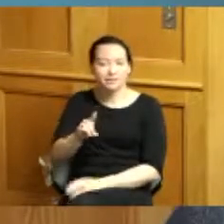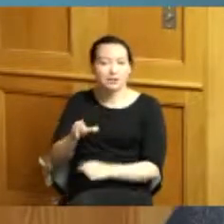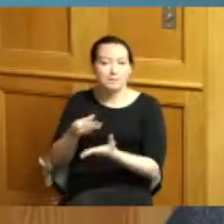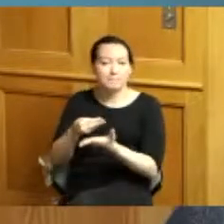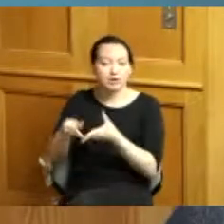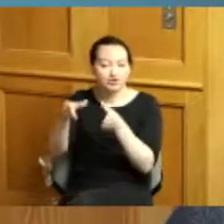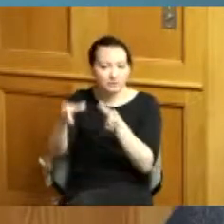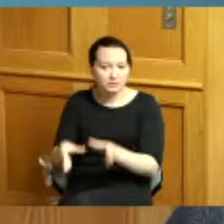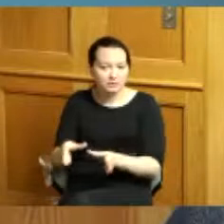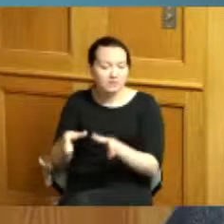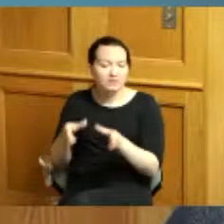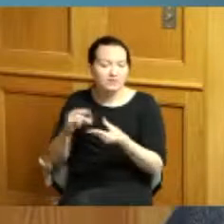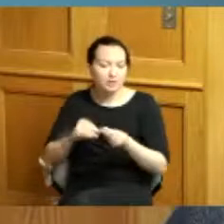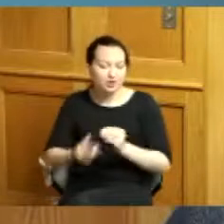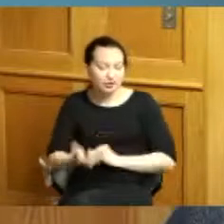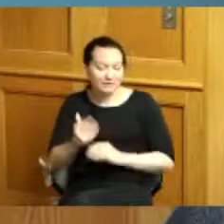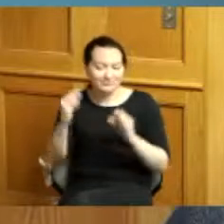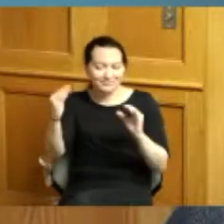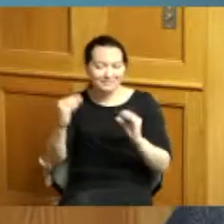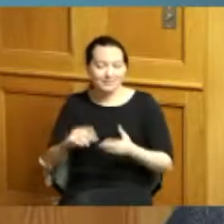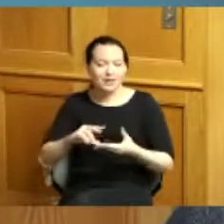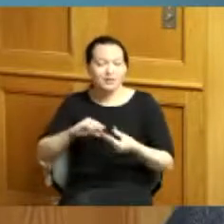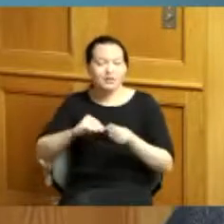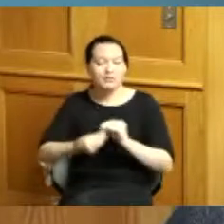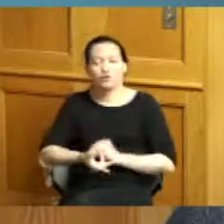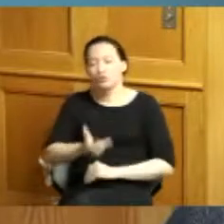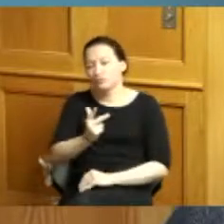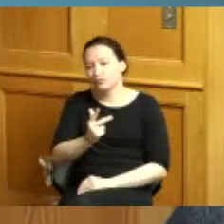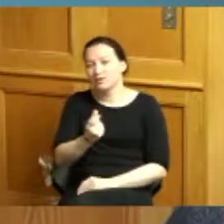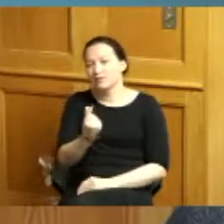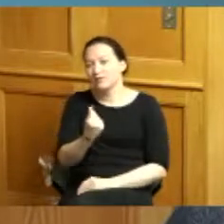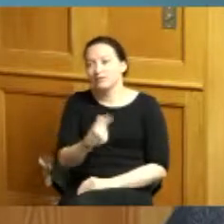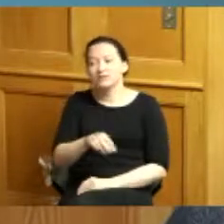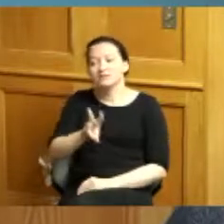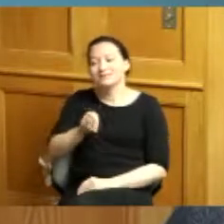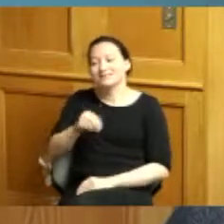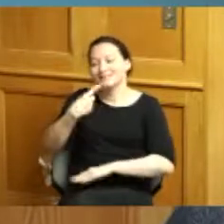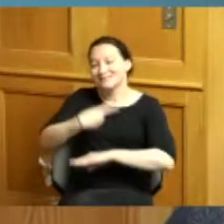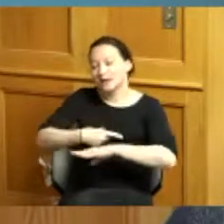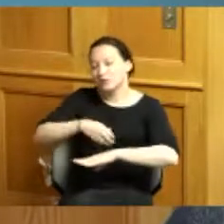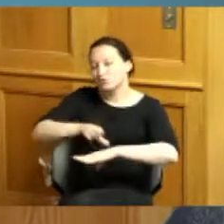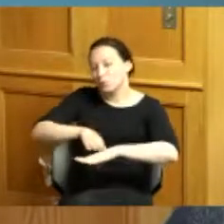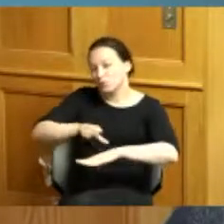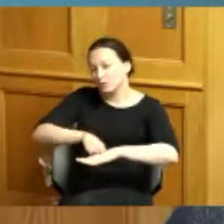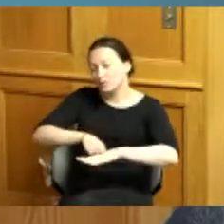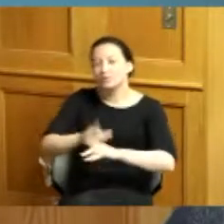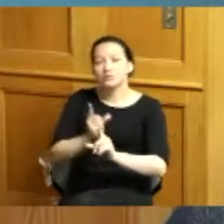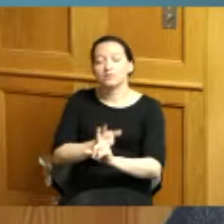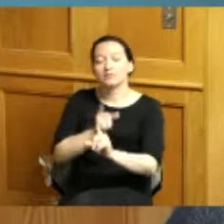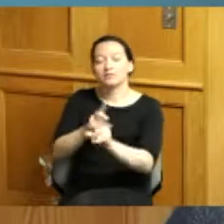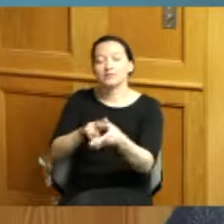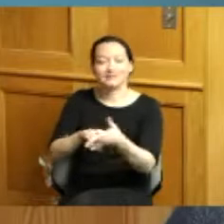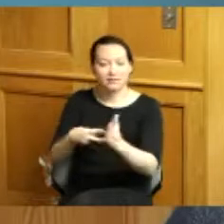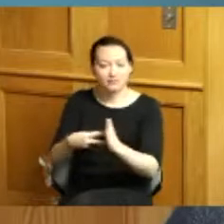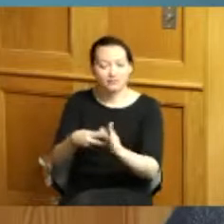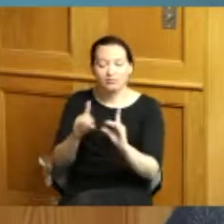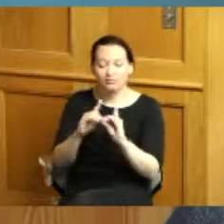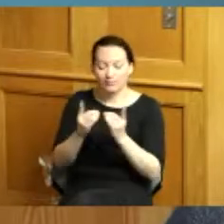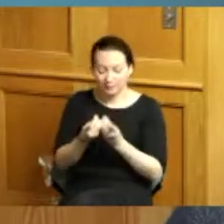three item number 11 is a resolution given 60-day notice of the intent of the Department of Jobs